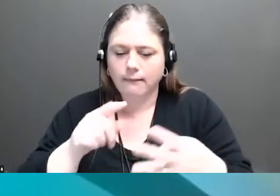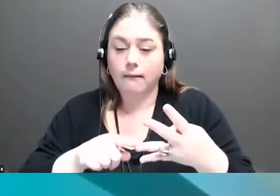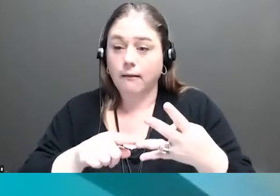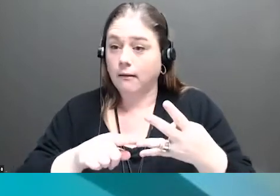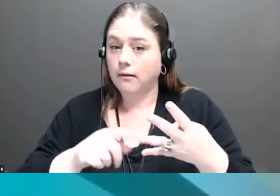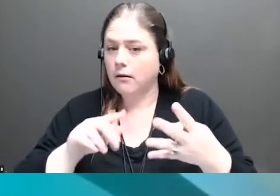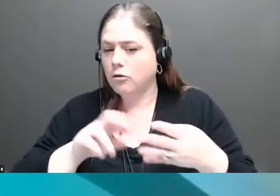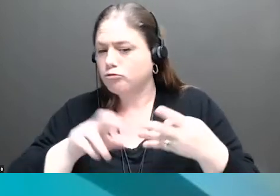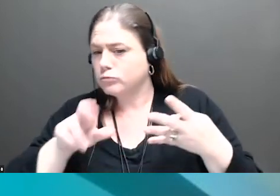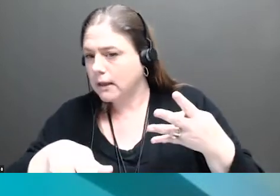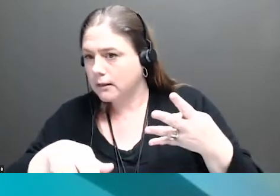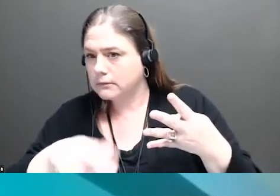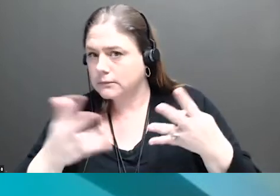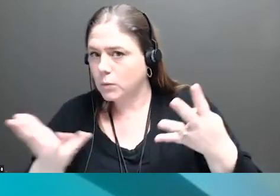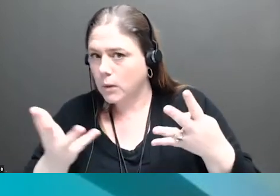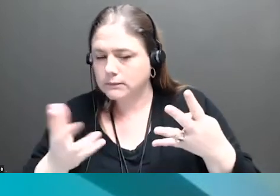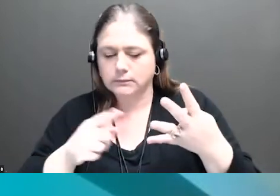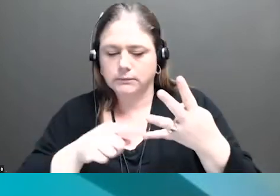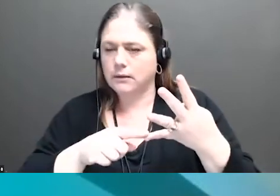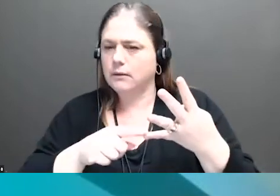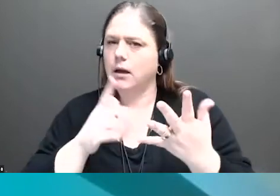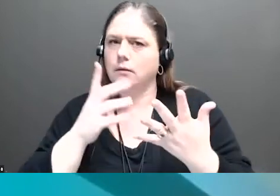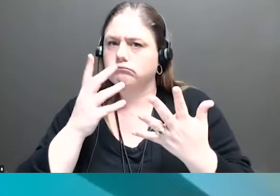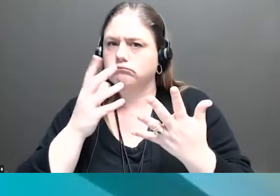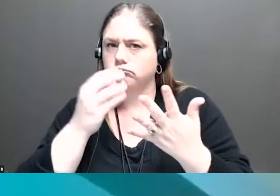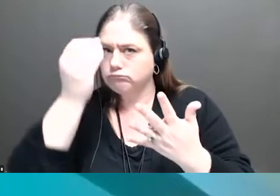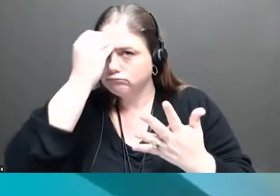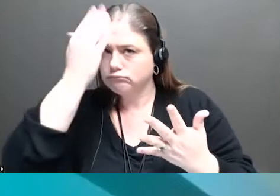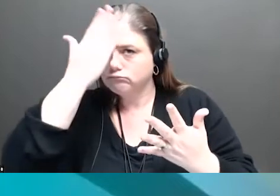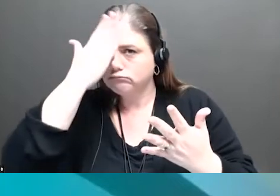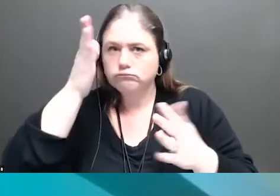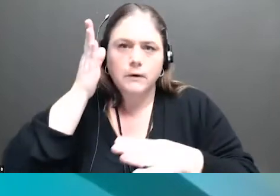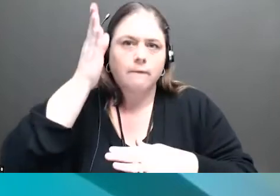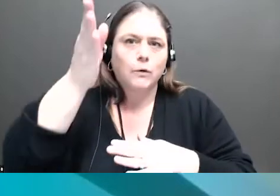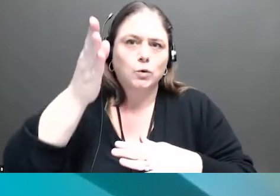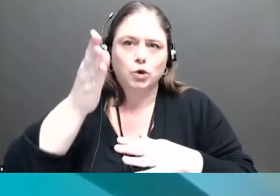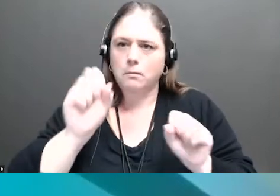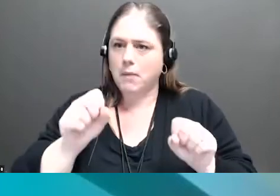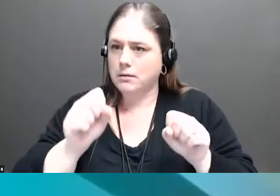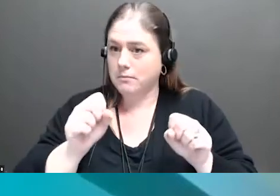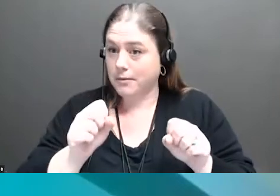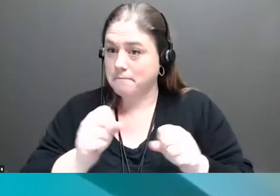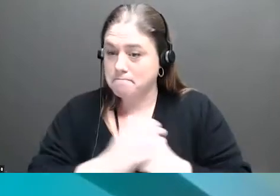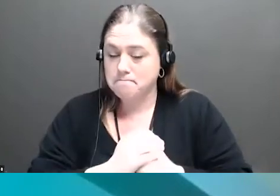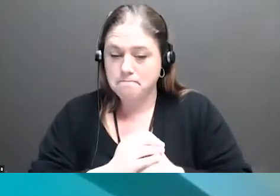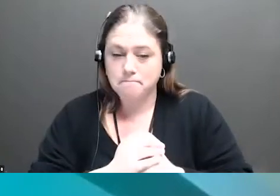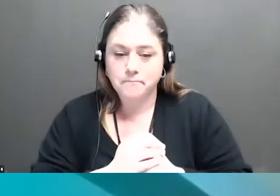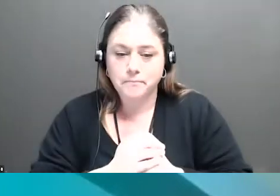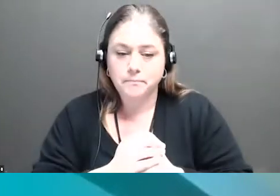and lessons learned and future potentials. First, the project conception and design.